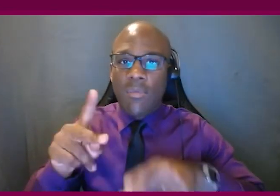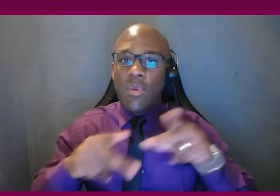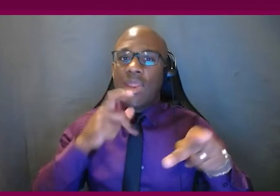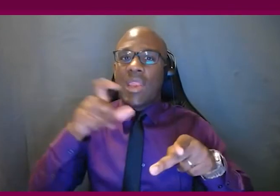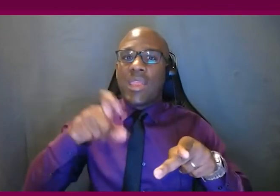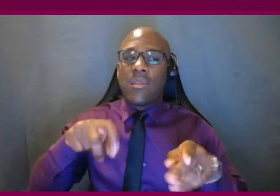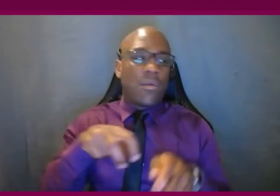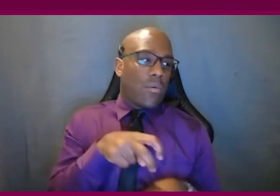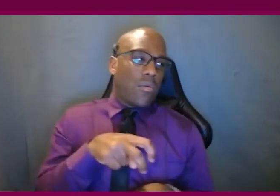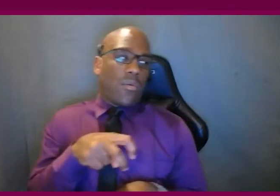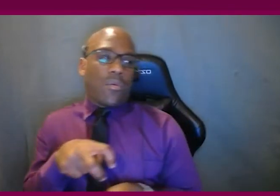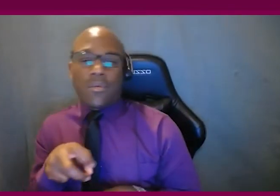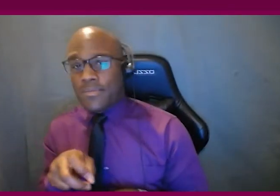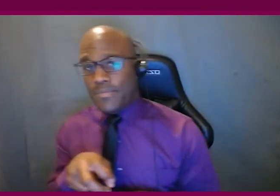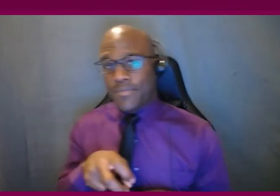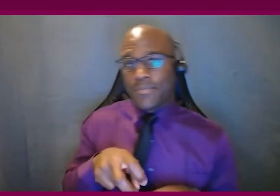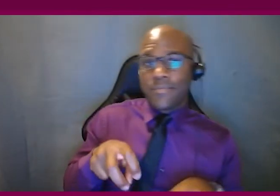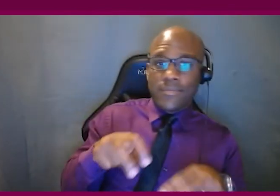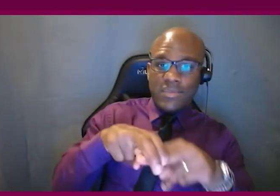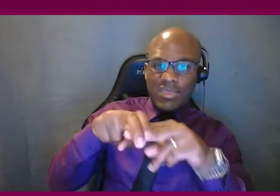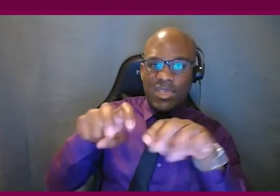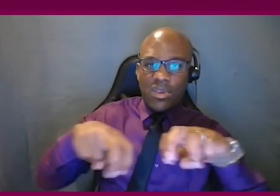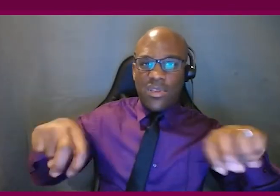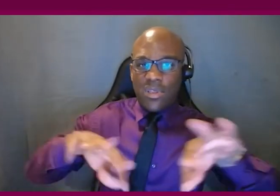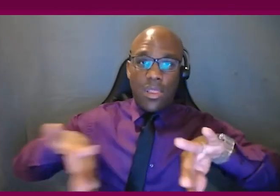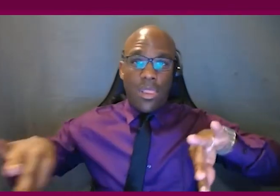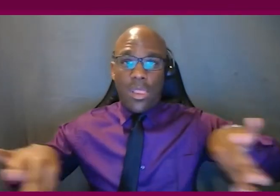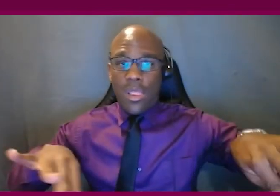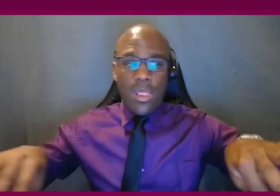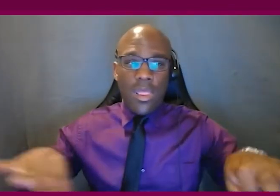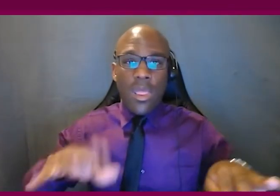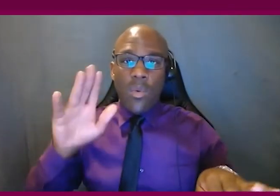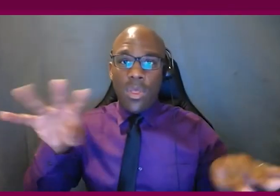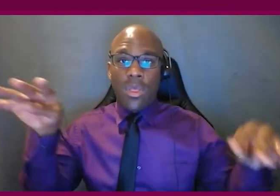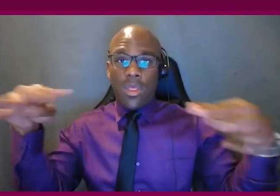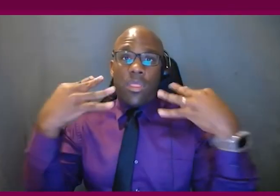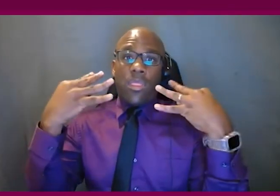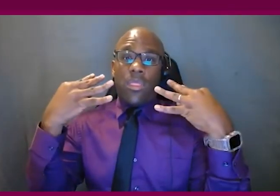of on or 2 steps ahead or even 10 steps ahead.